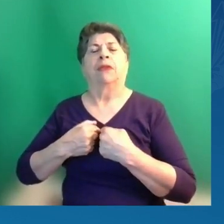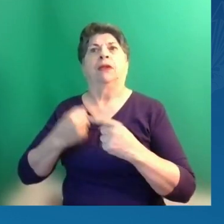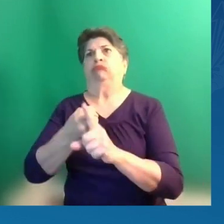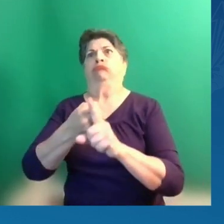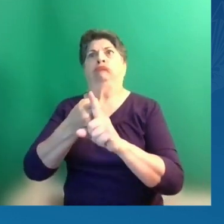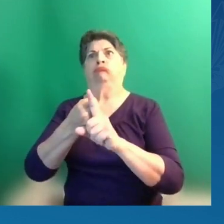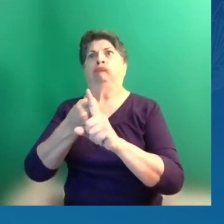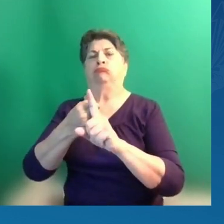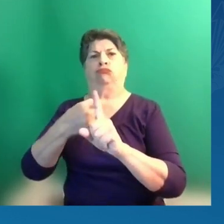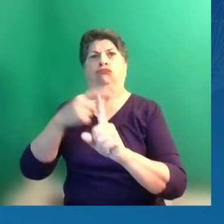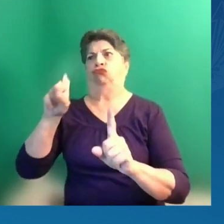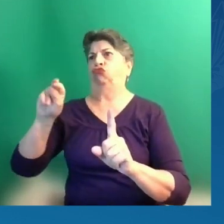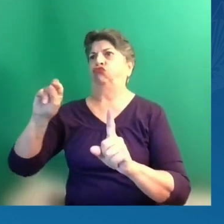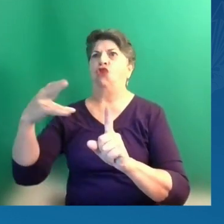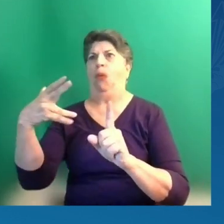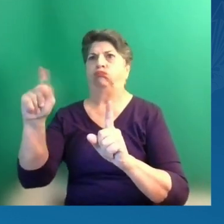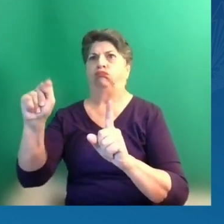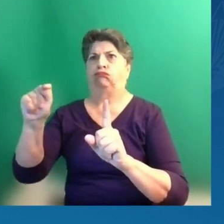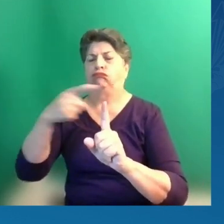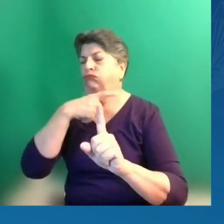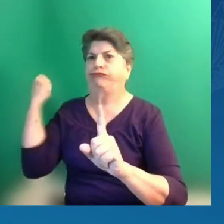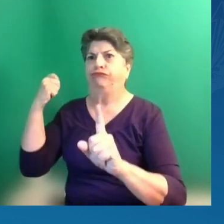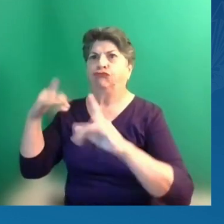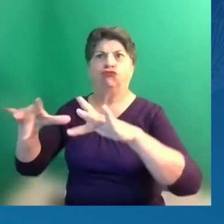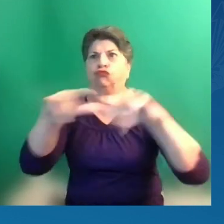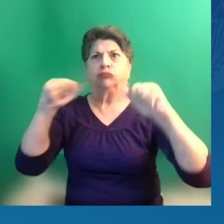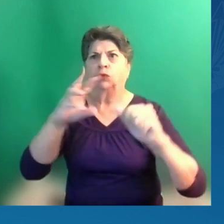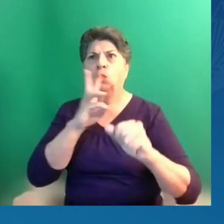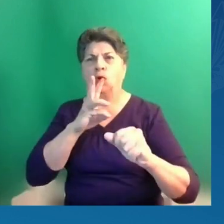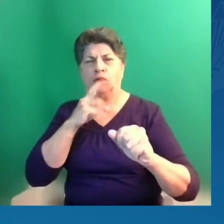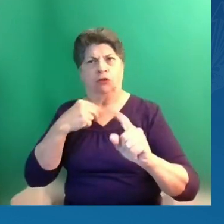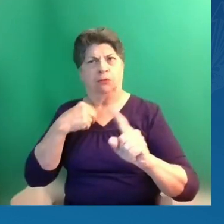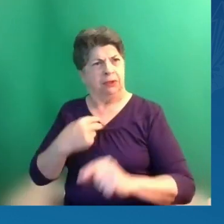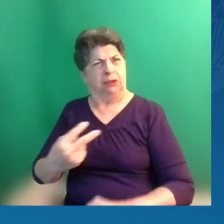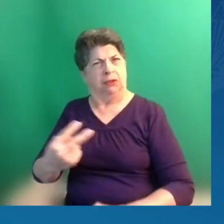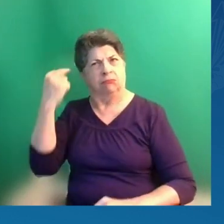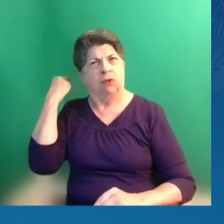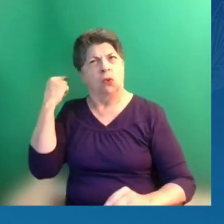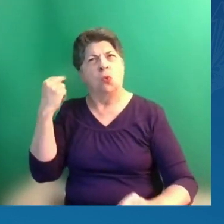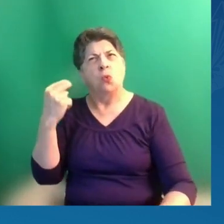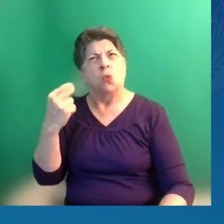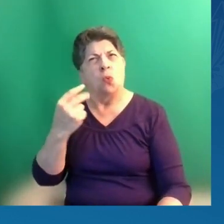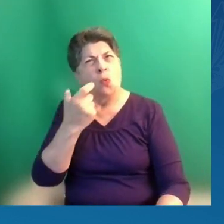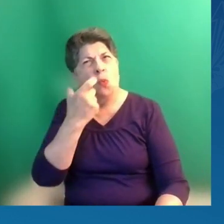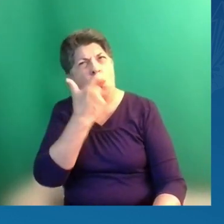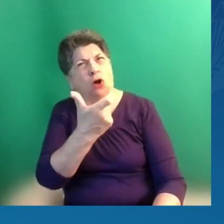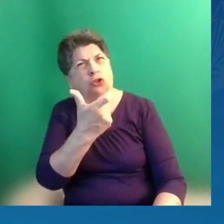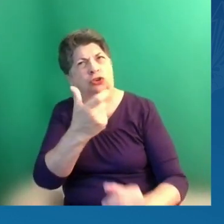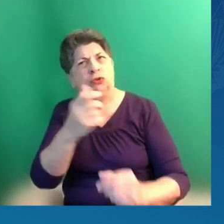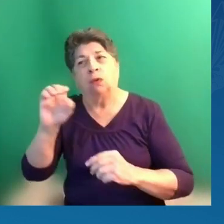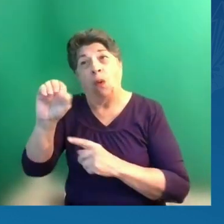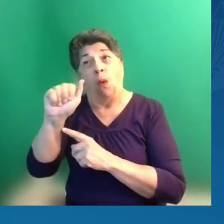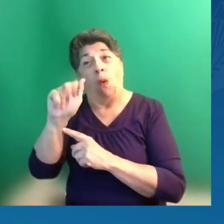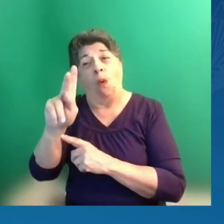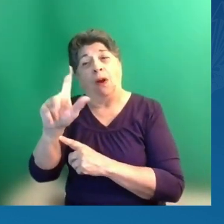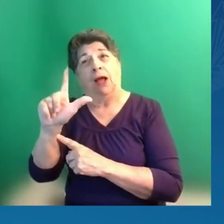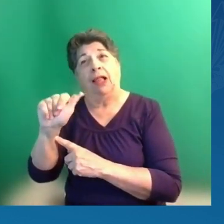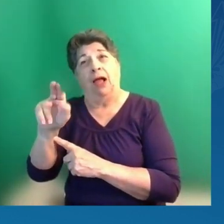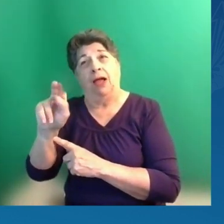And I remember watching in the Oakland Hills, northern California, the landscape turning from green to brown.